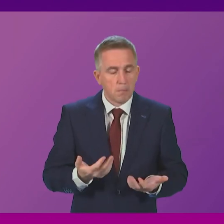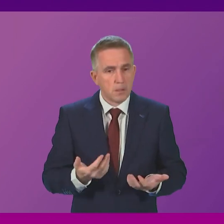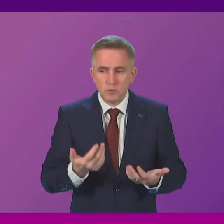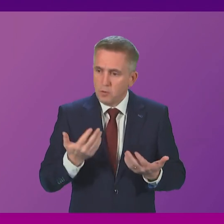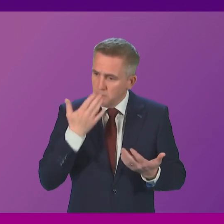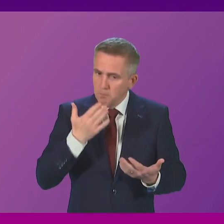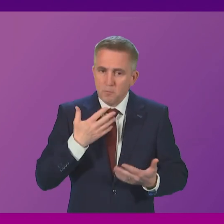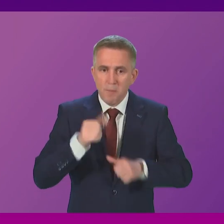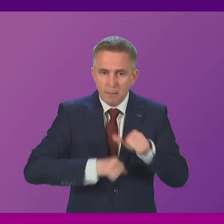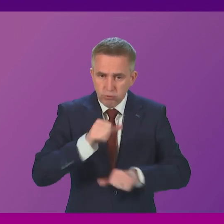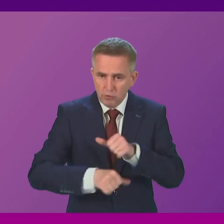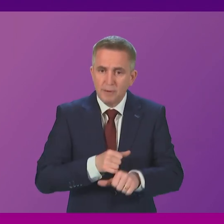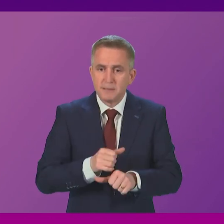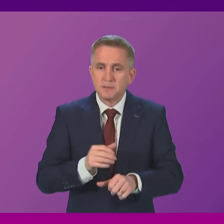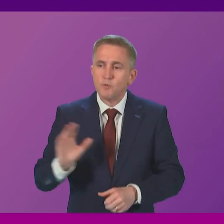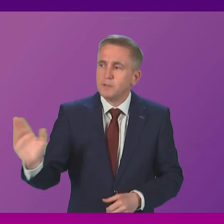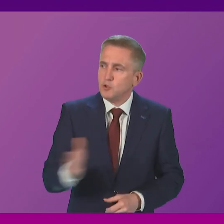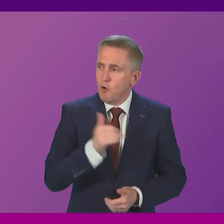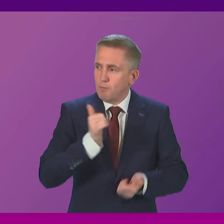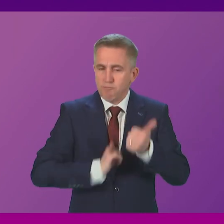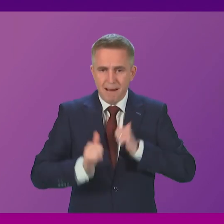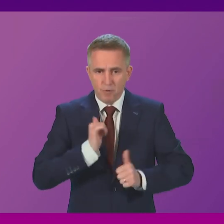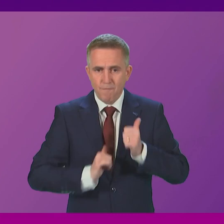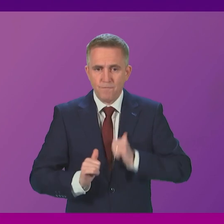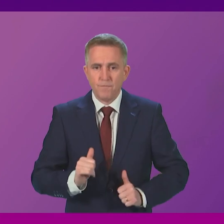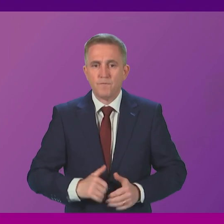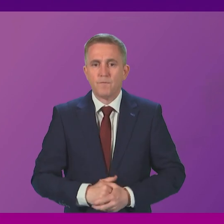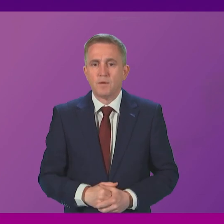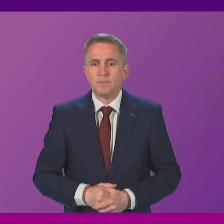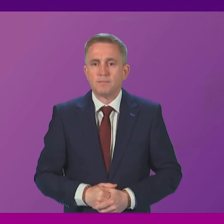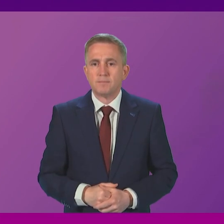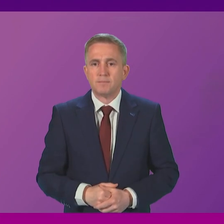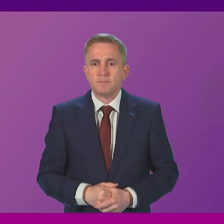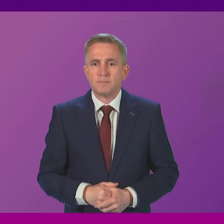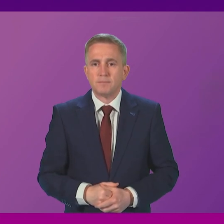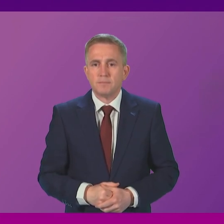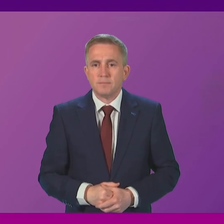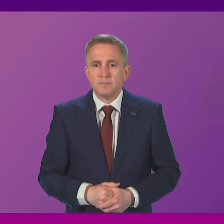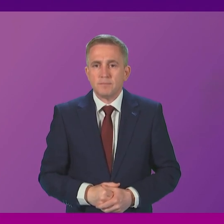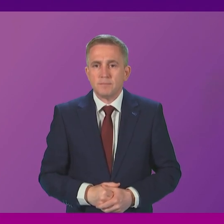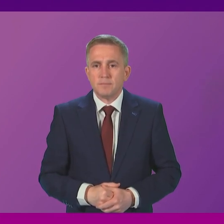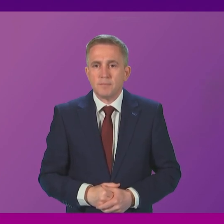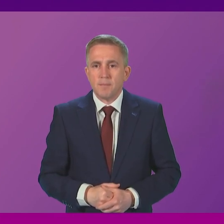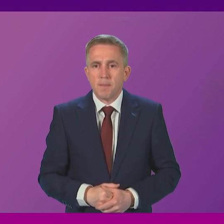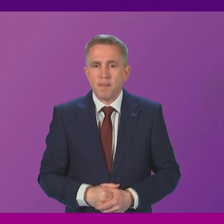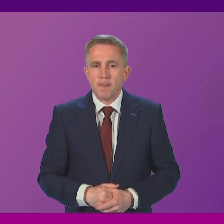nation, of which we should all be very proud indeed.